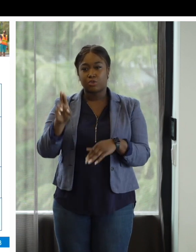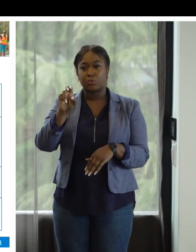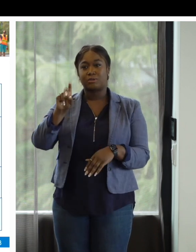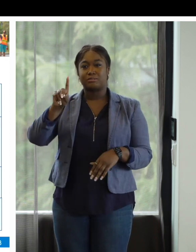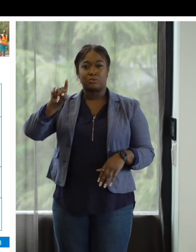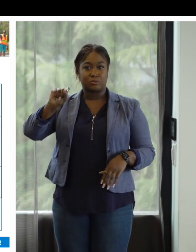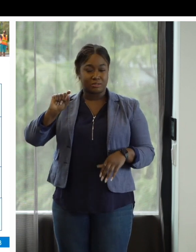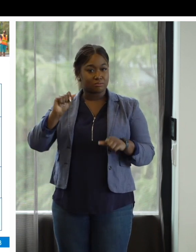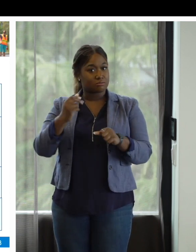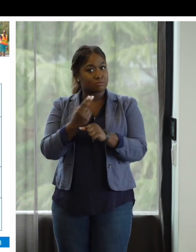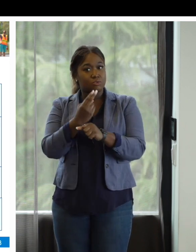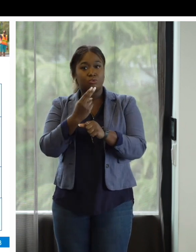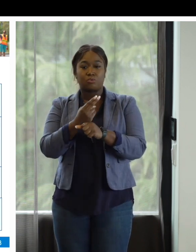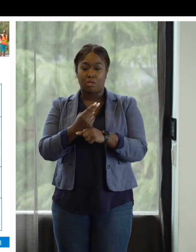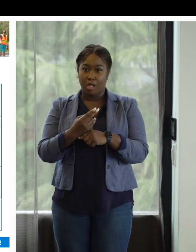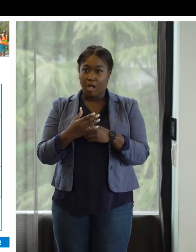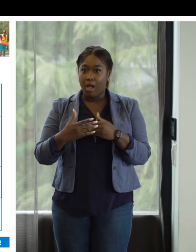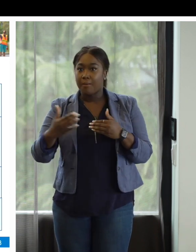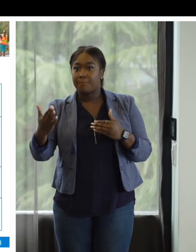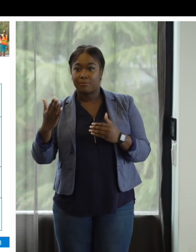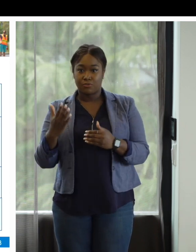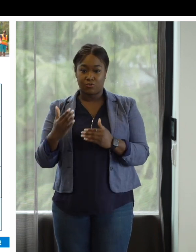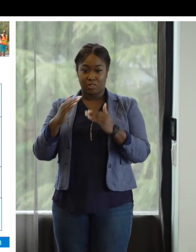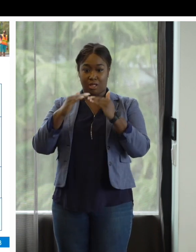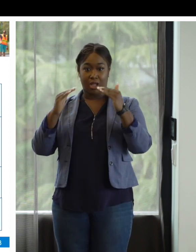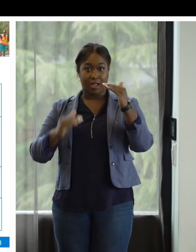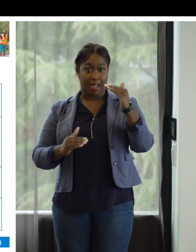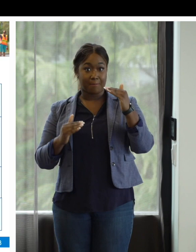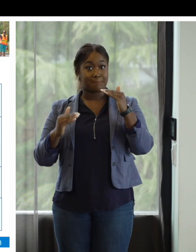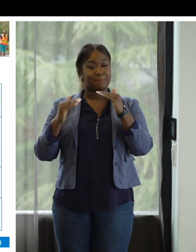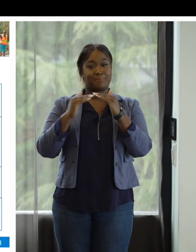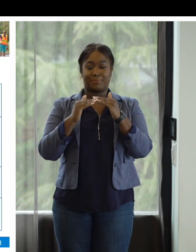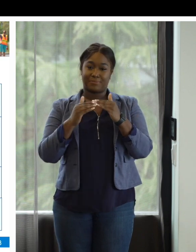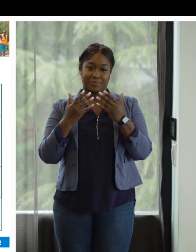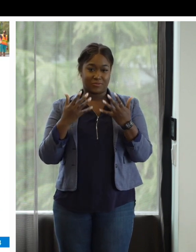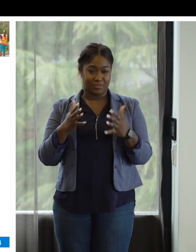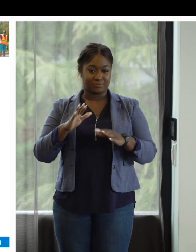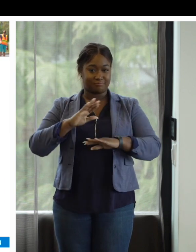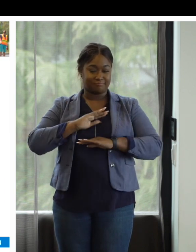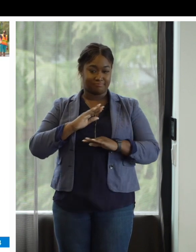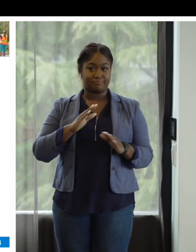order to fill those standards gaps